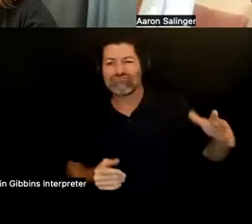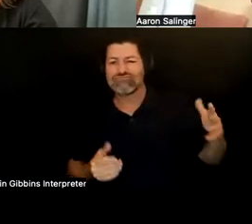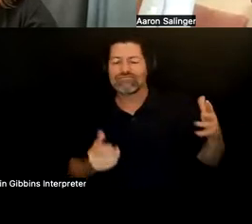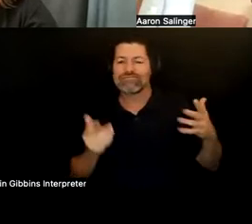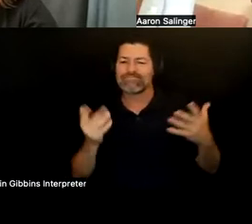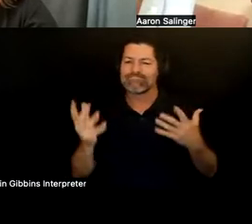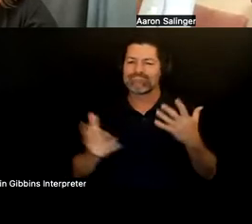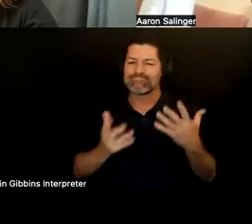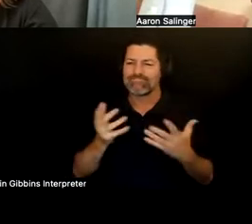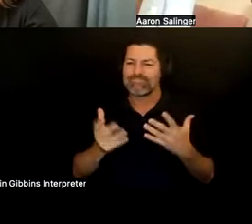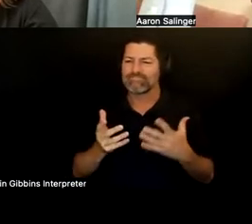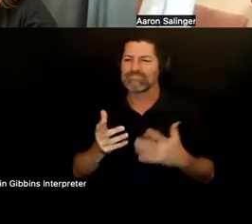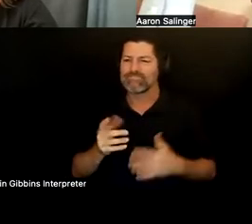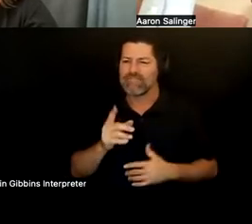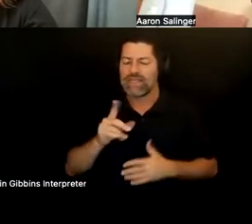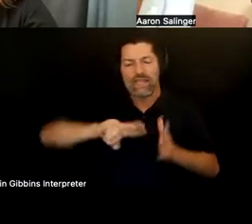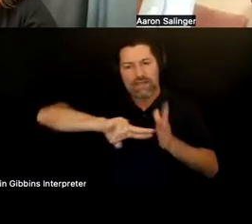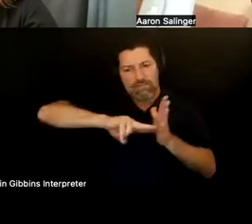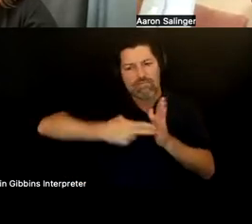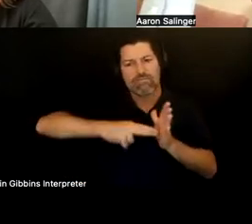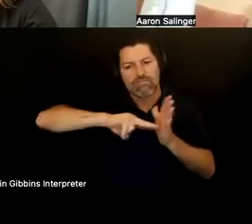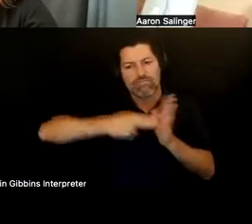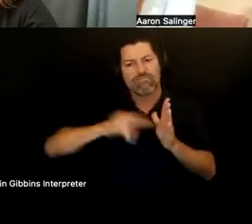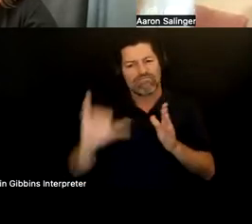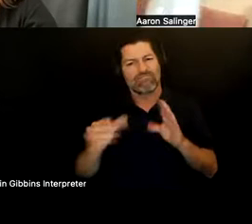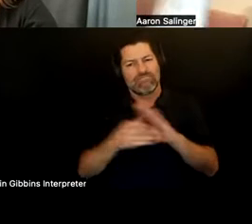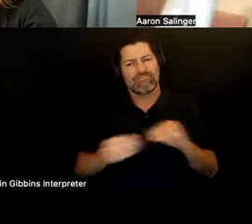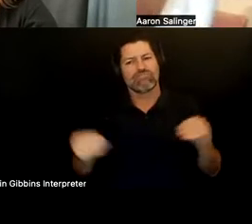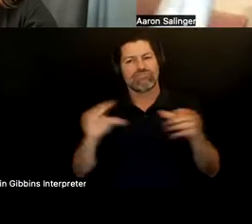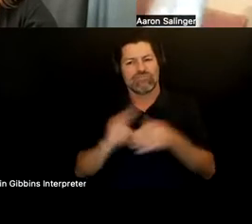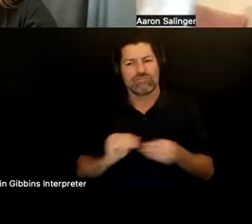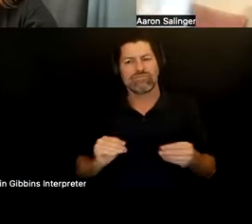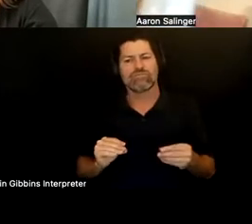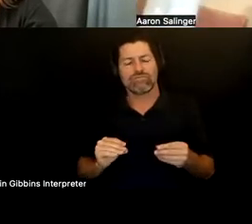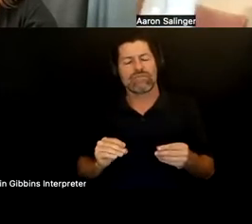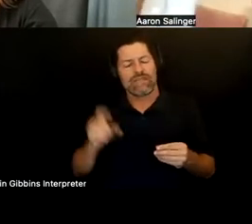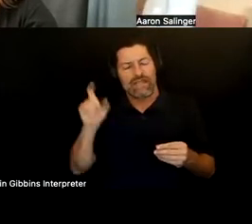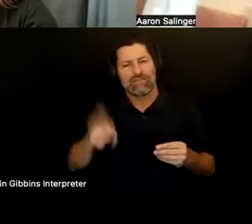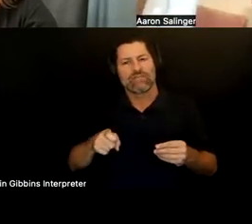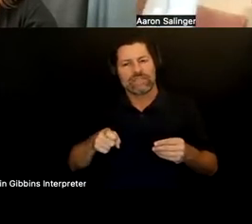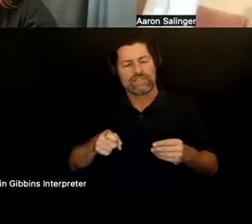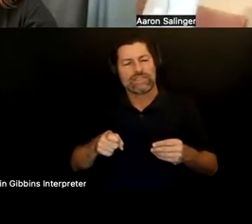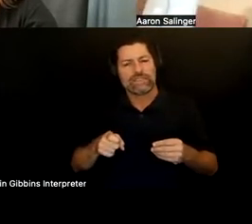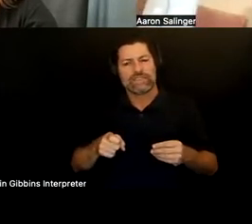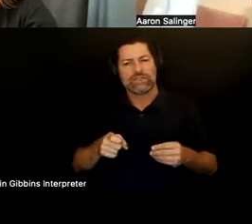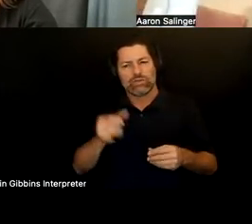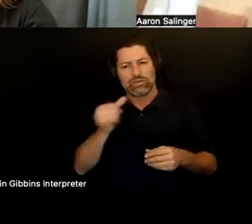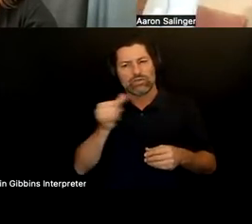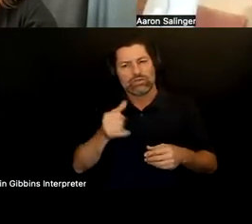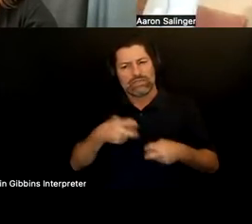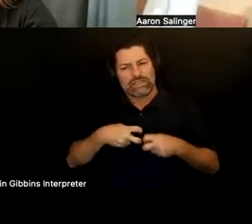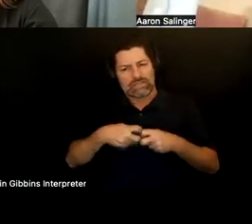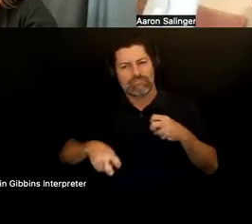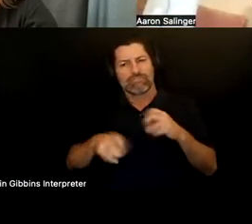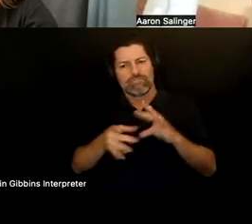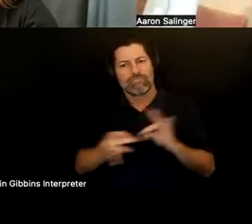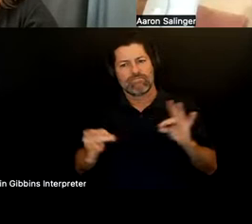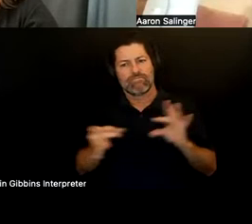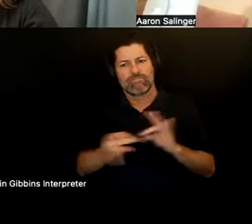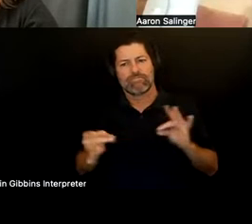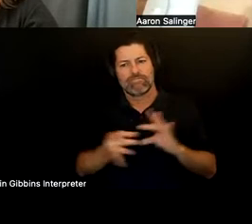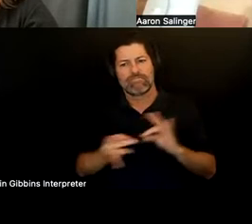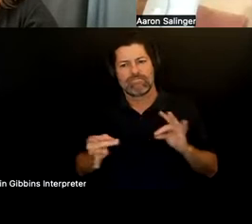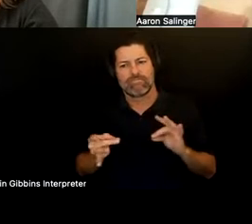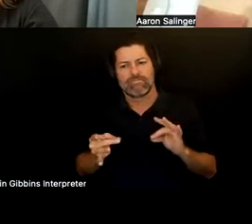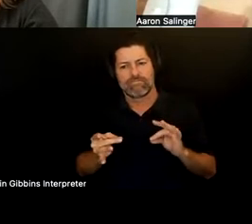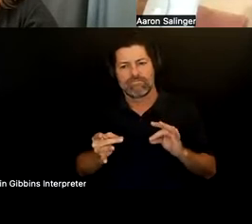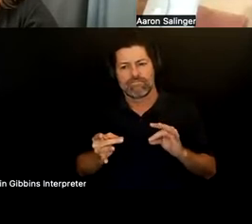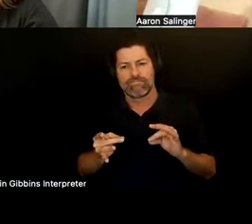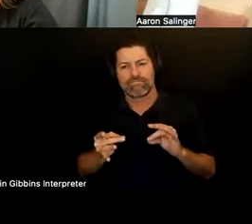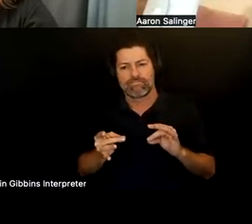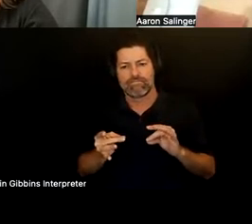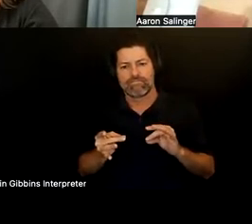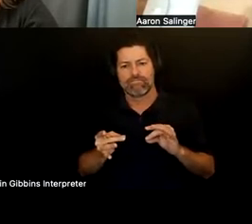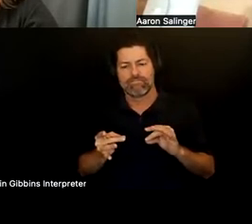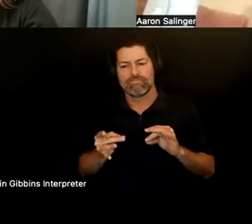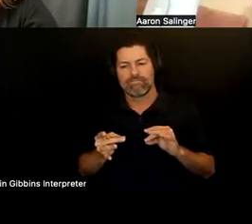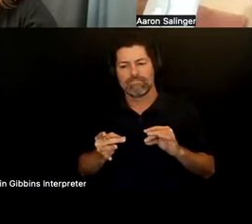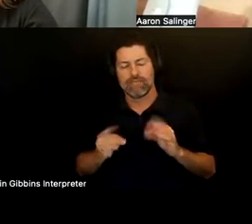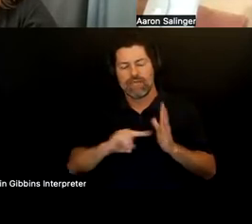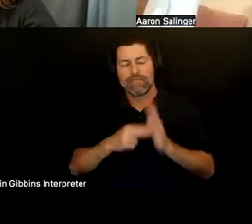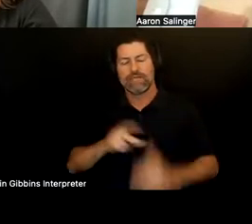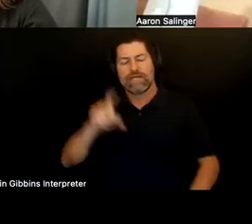19:57:17 intended to be a difficult narrative that that demands that we tell the story again